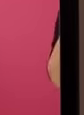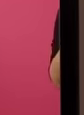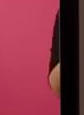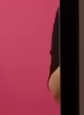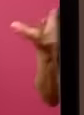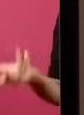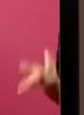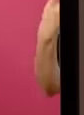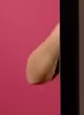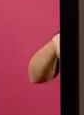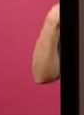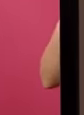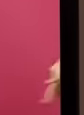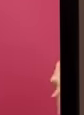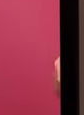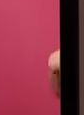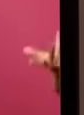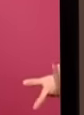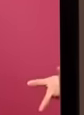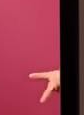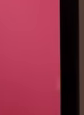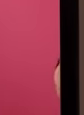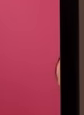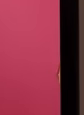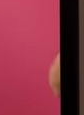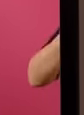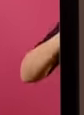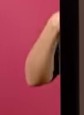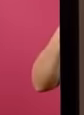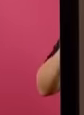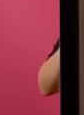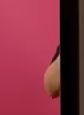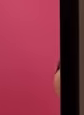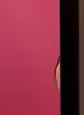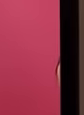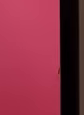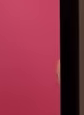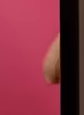the union is to blame, of course, the user is to blame, the user is not to blame, but there is